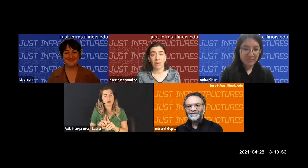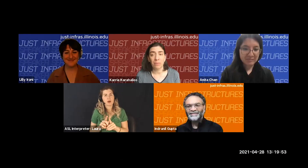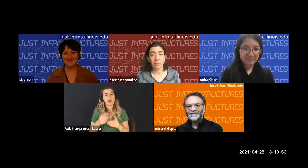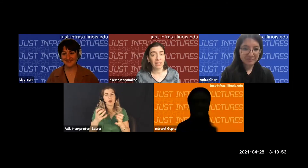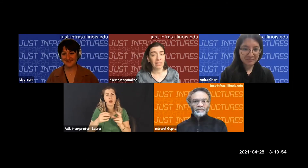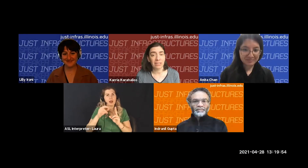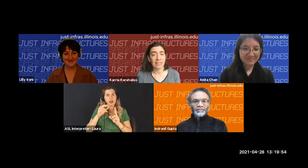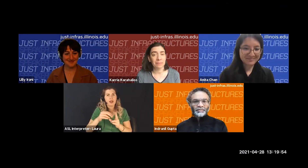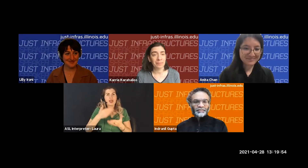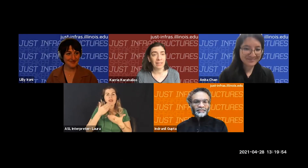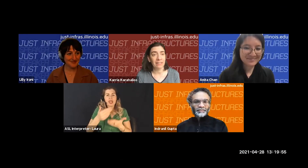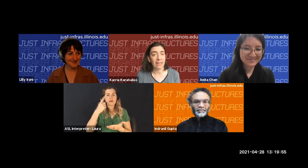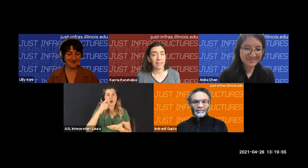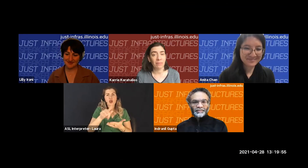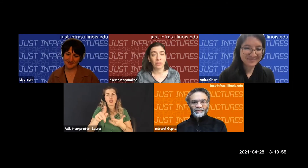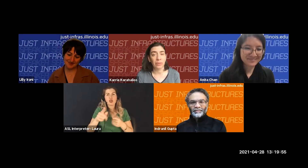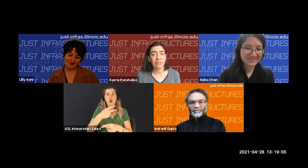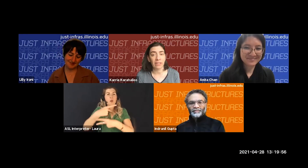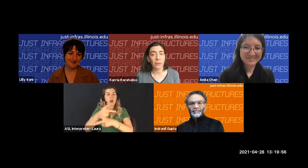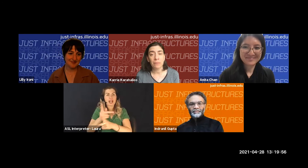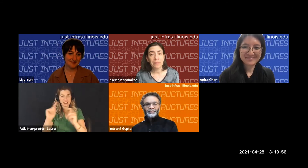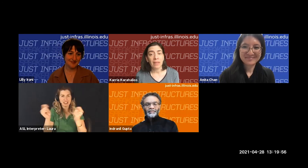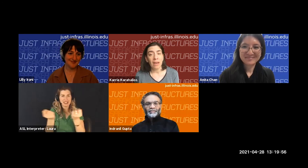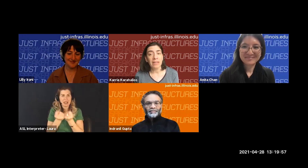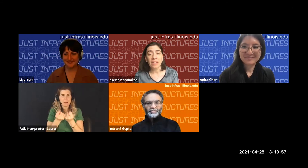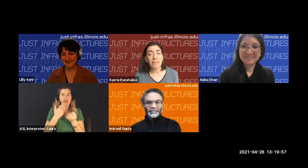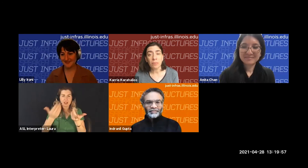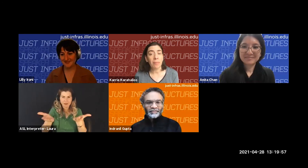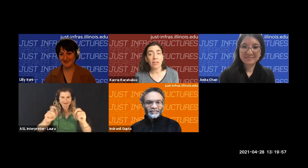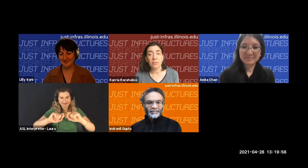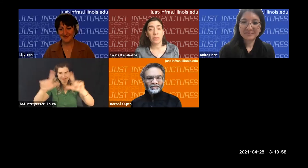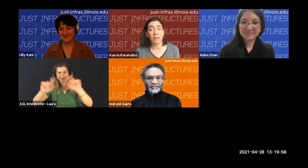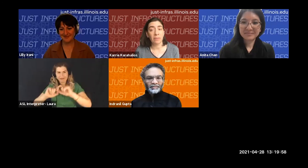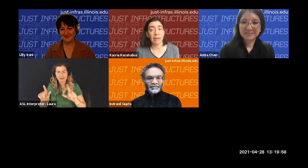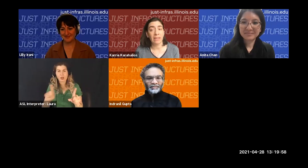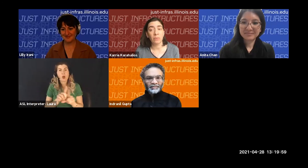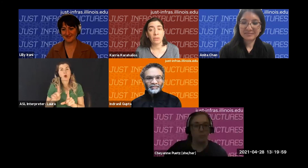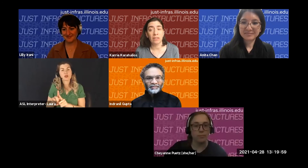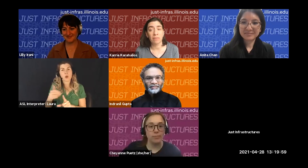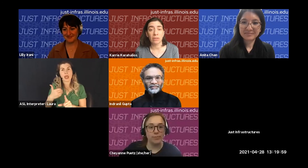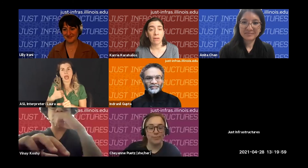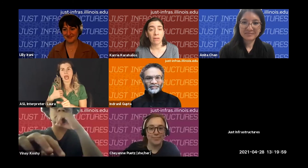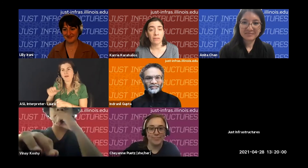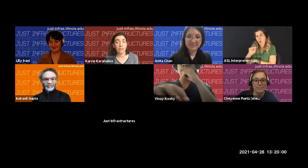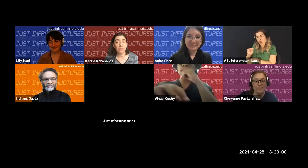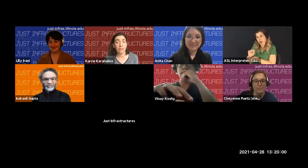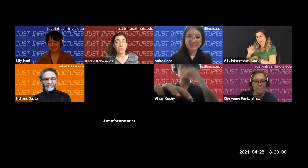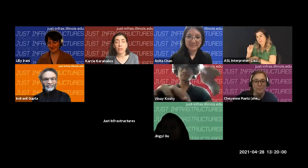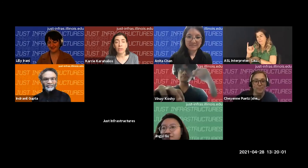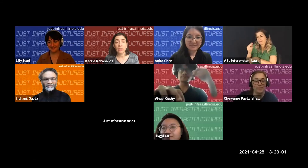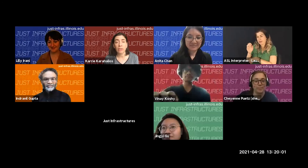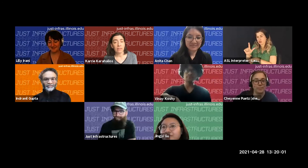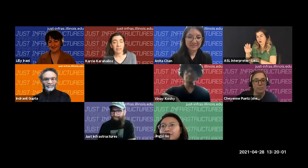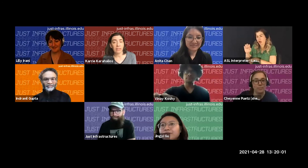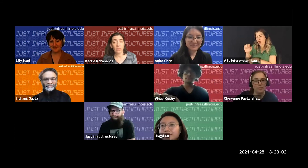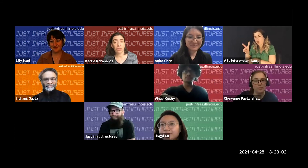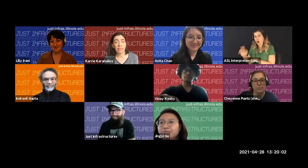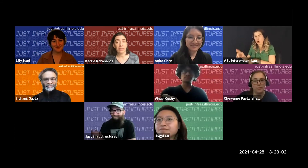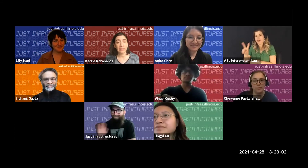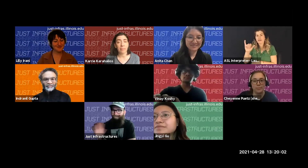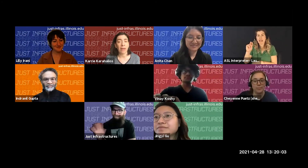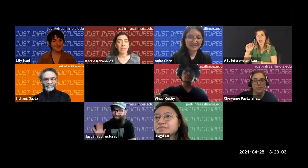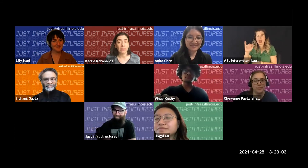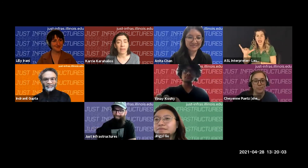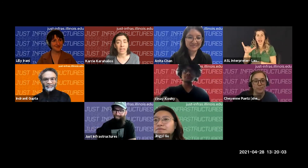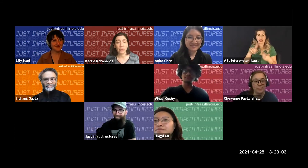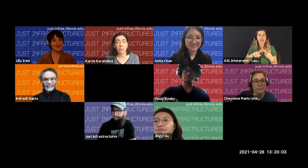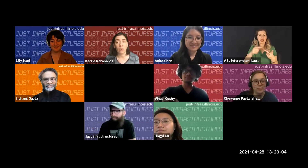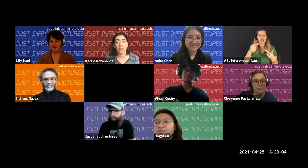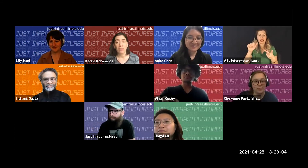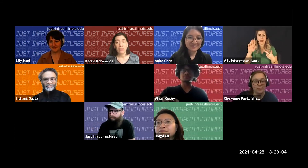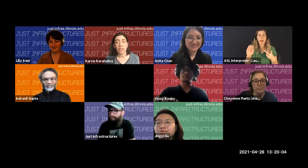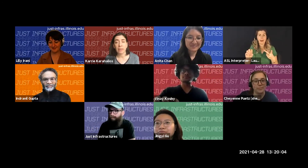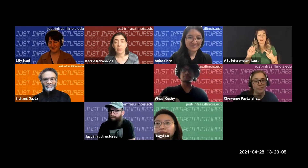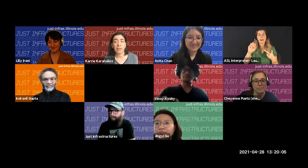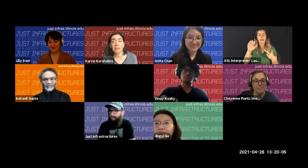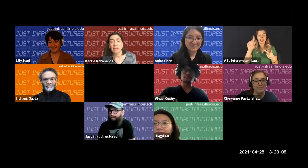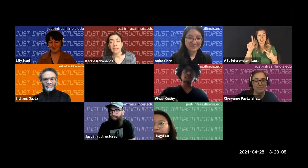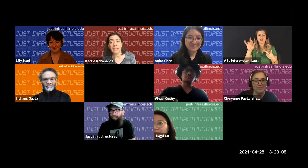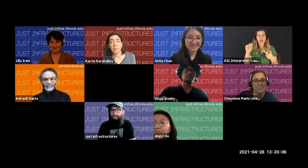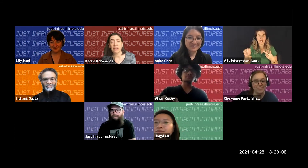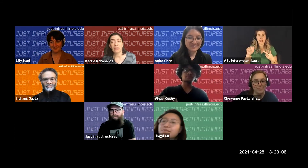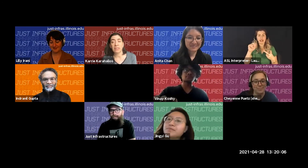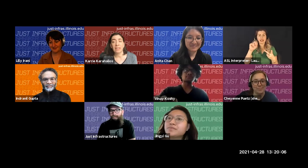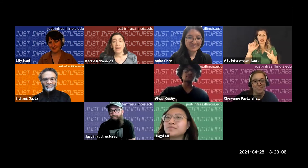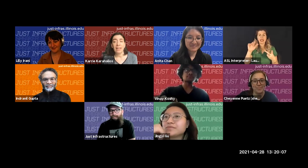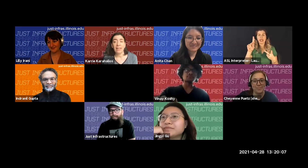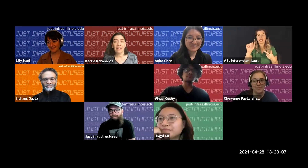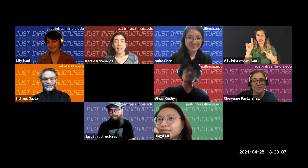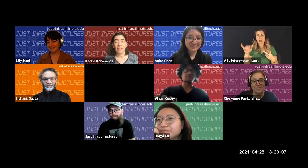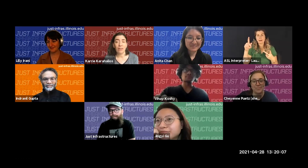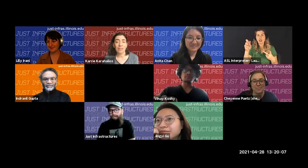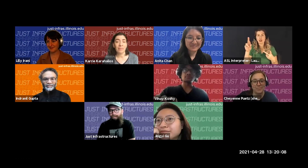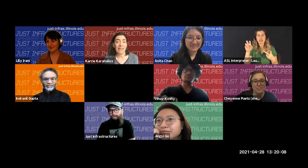And we also want to take a moment to thank our production team, and invite them to the video, and none of this will be possible without the backend work of material all of our gym you go to Nicole she gave Maryland mellow agent one Cheyenne parts, Katie